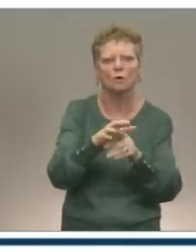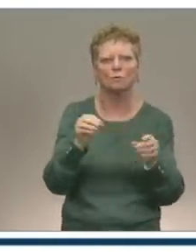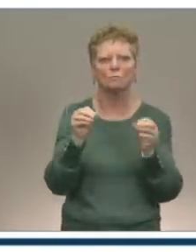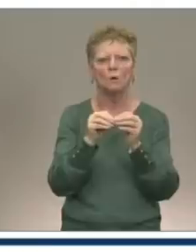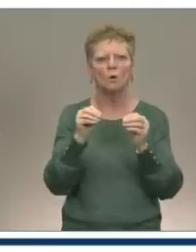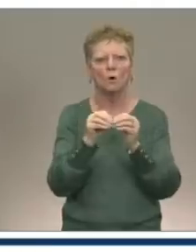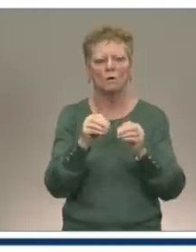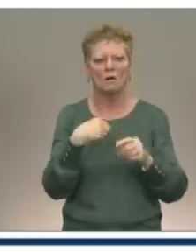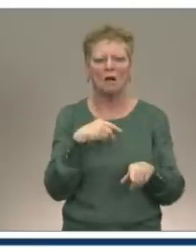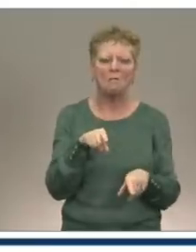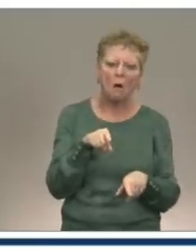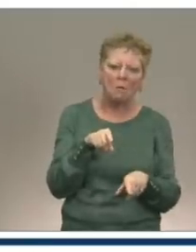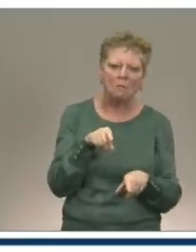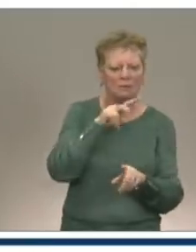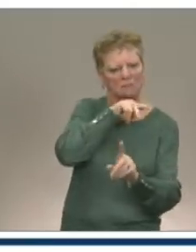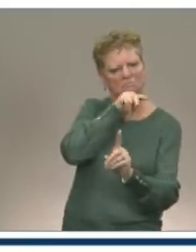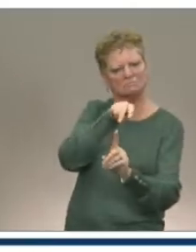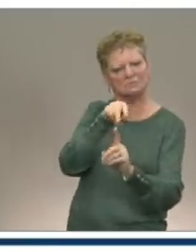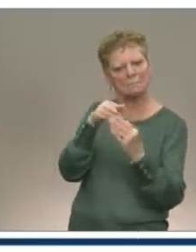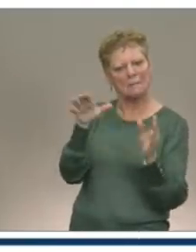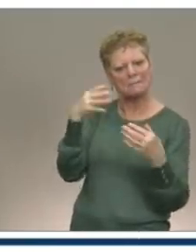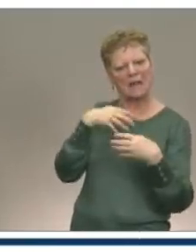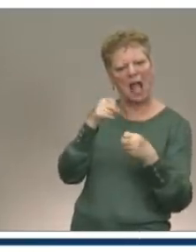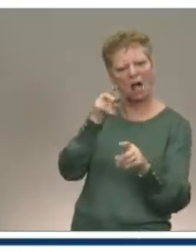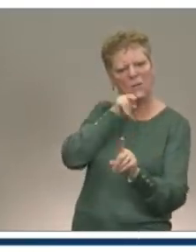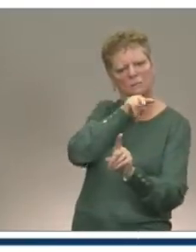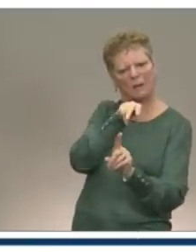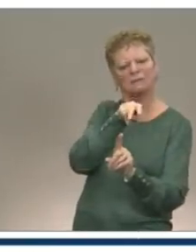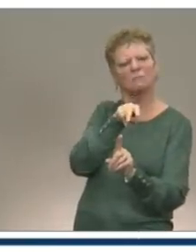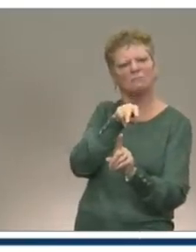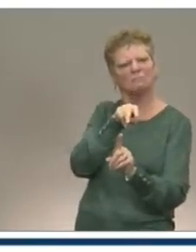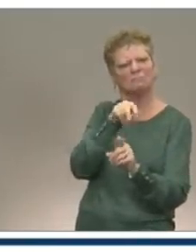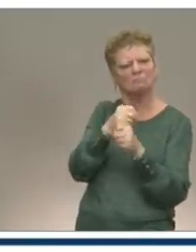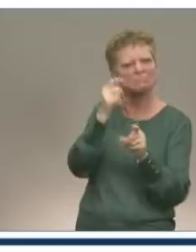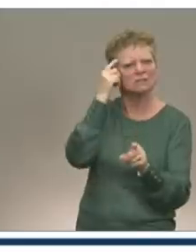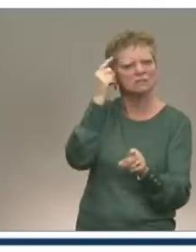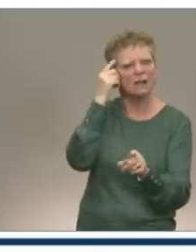health perspective that makes sense where they ultimately landed and all the other reasons for